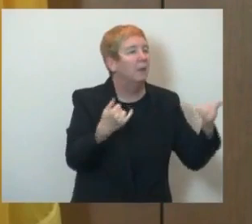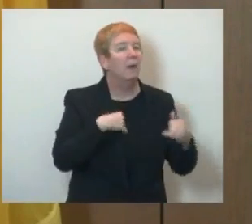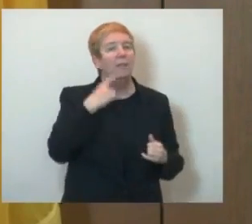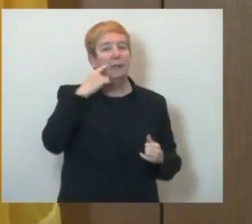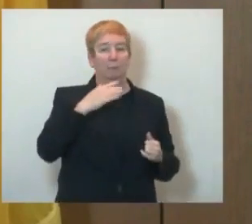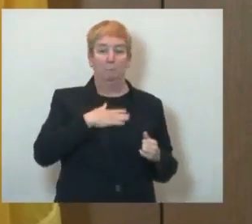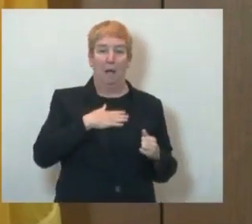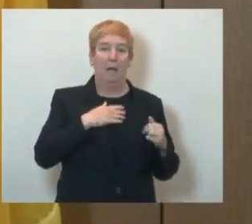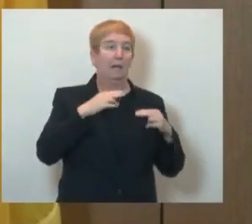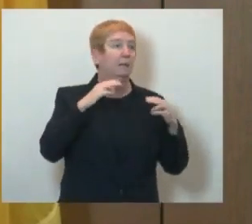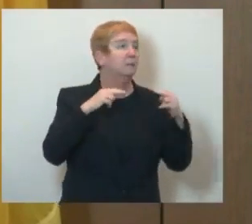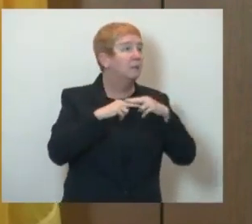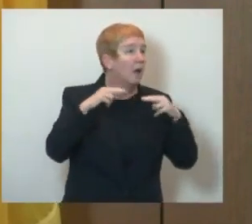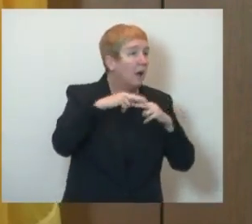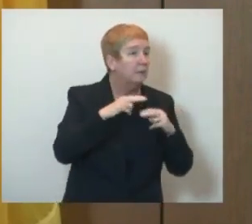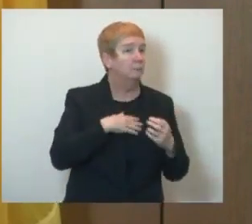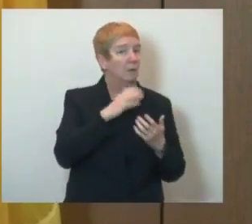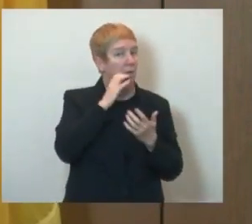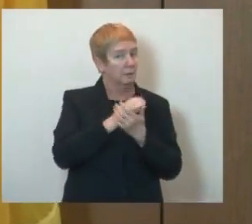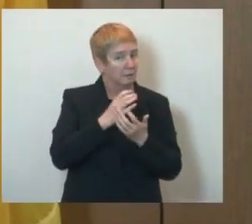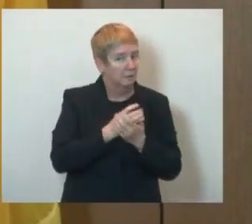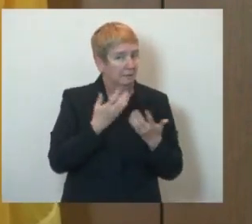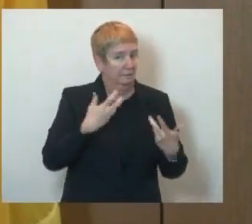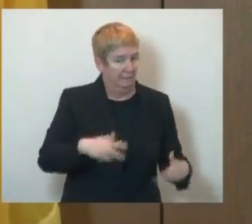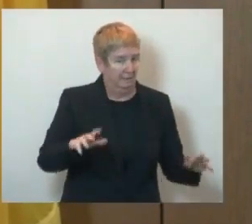THE STATE. OKAY.